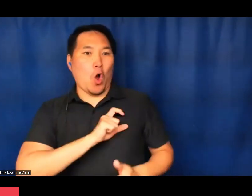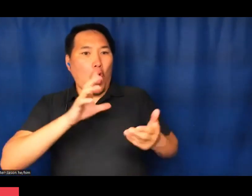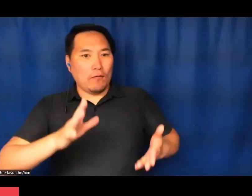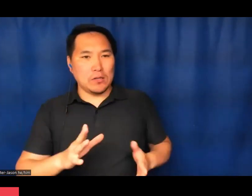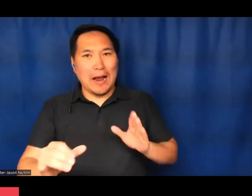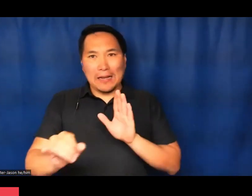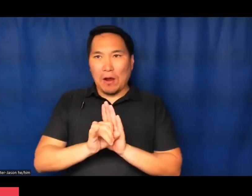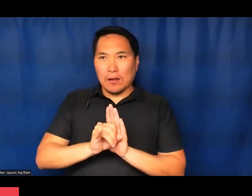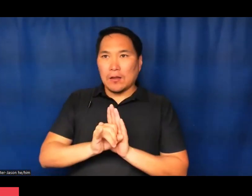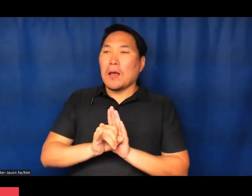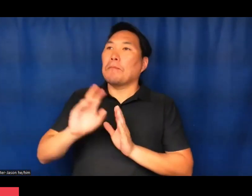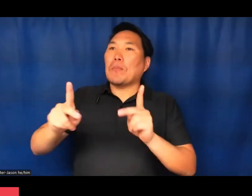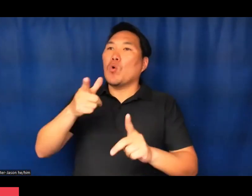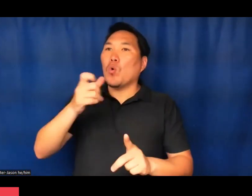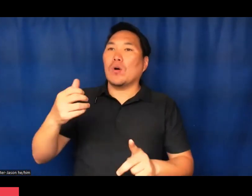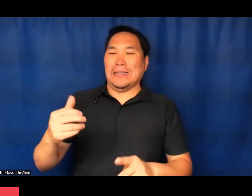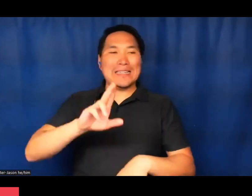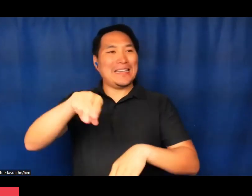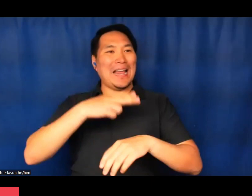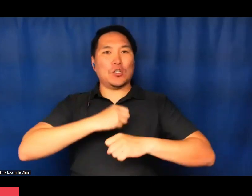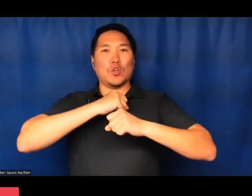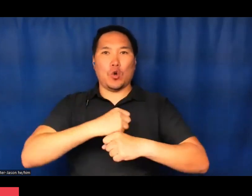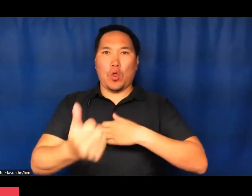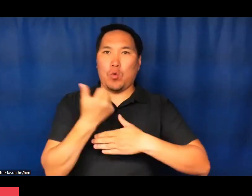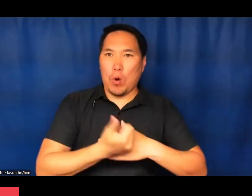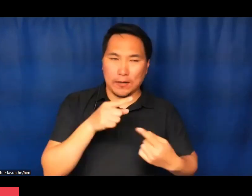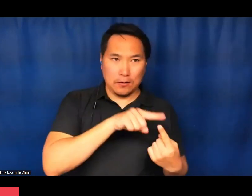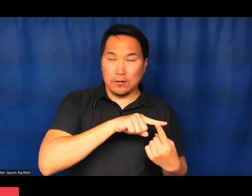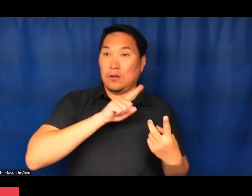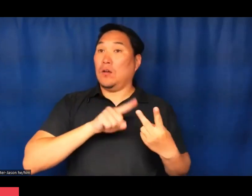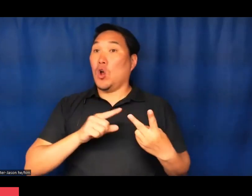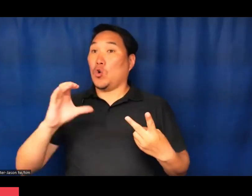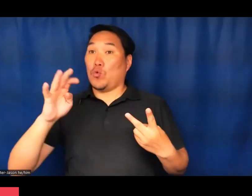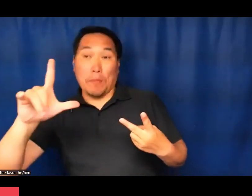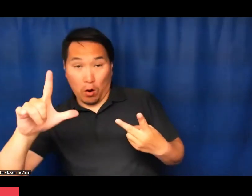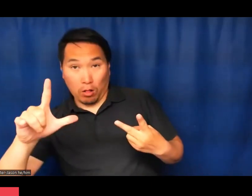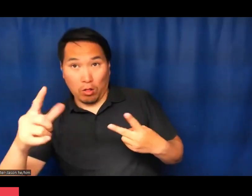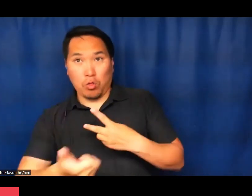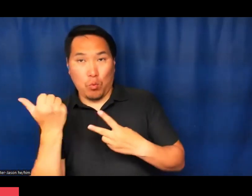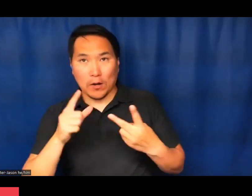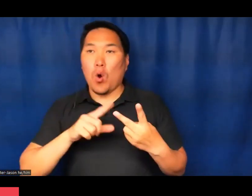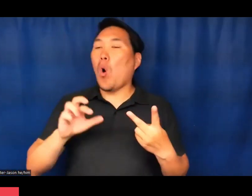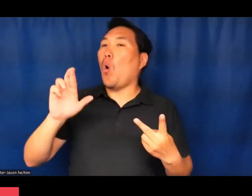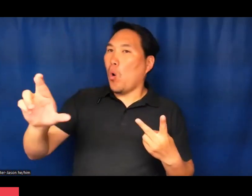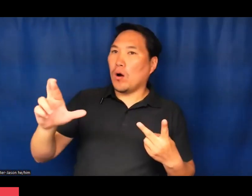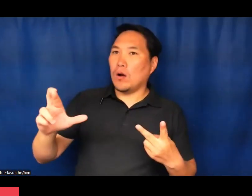pose National Security threat, who pose criminal threat, or who pose a border security threat.